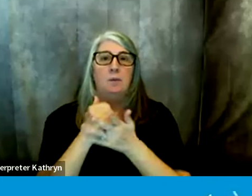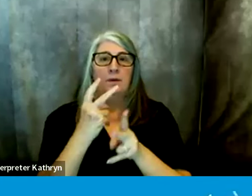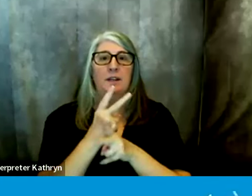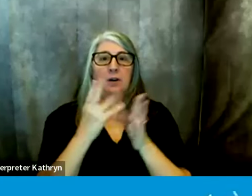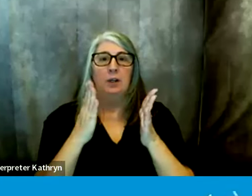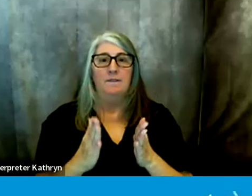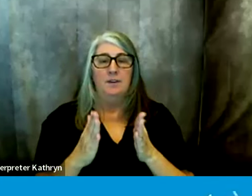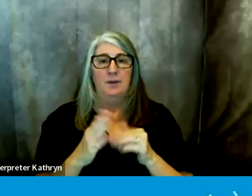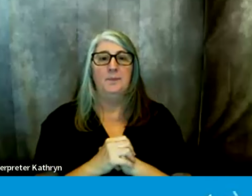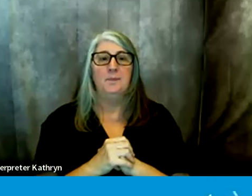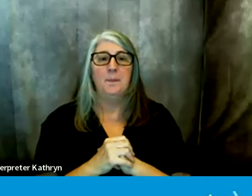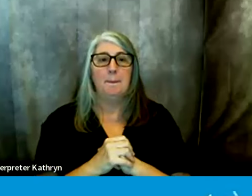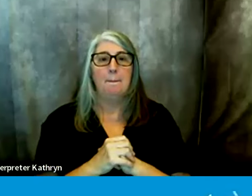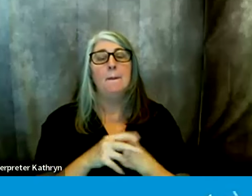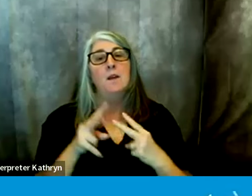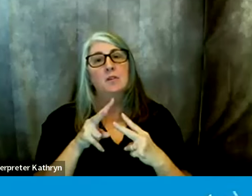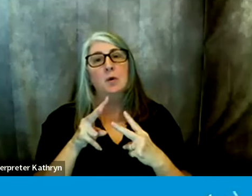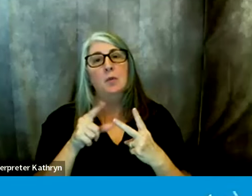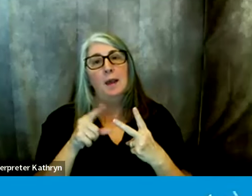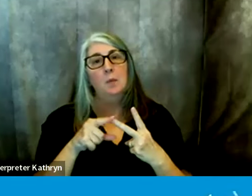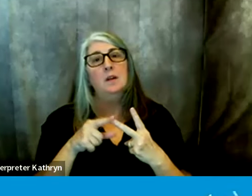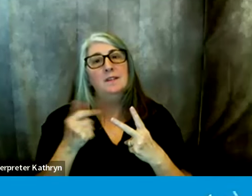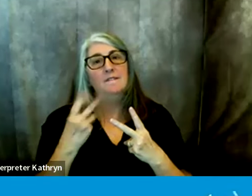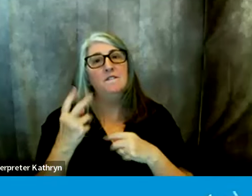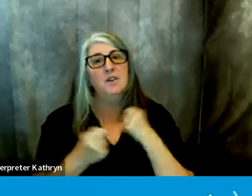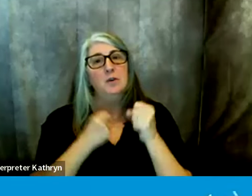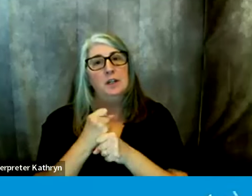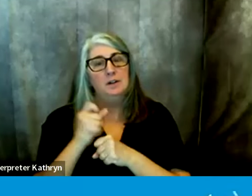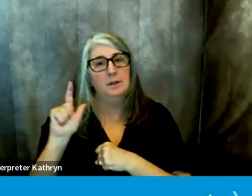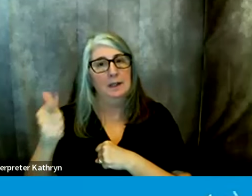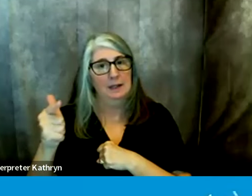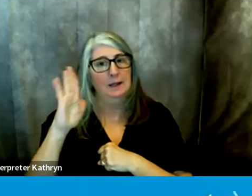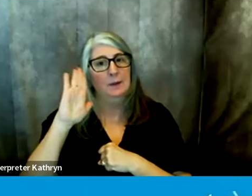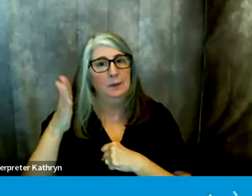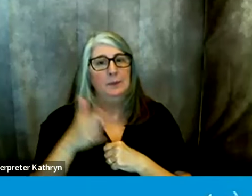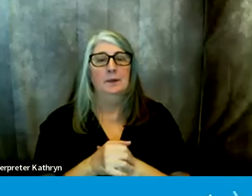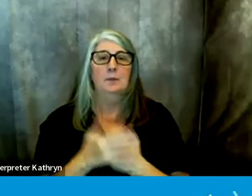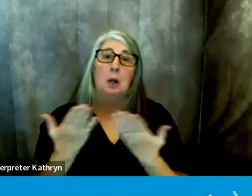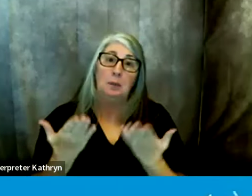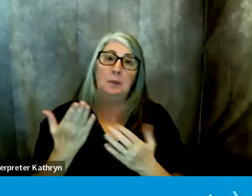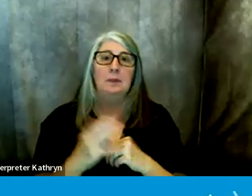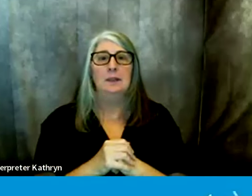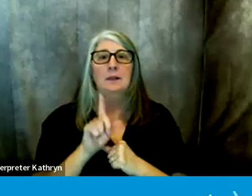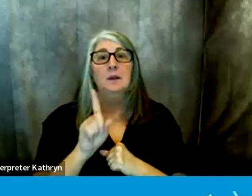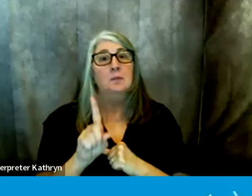That is going to be a couple of years behind probably. But it's super important for a company